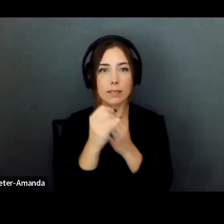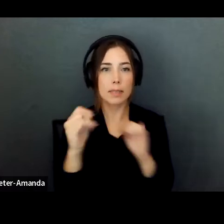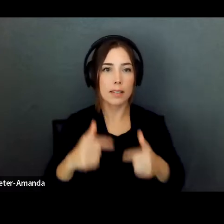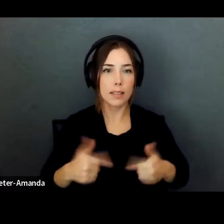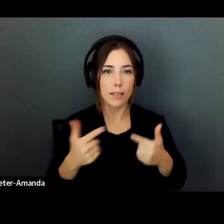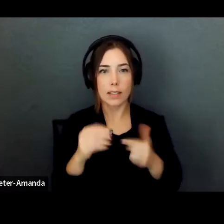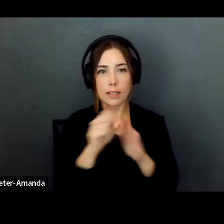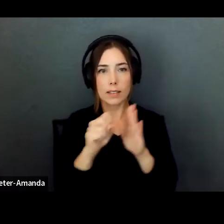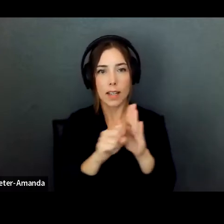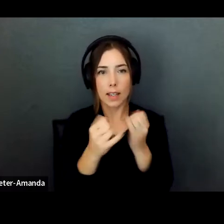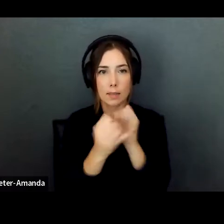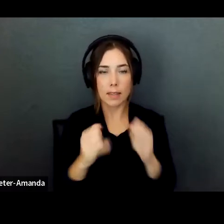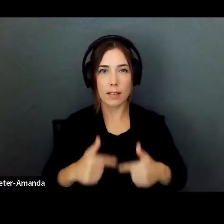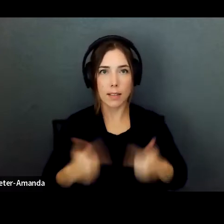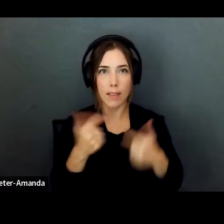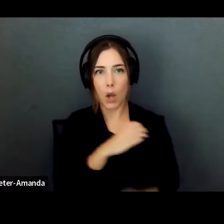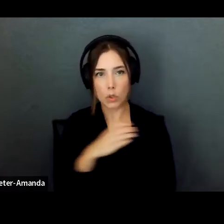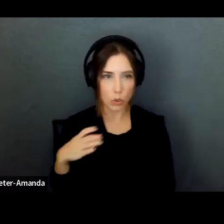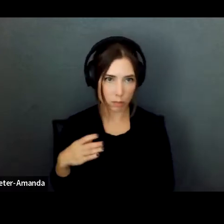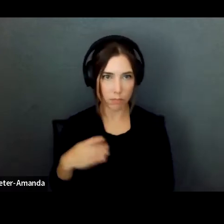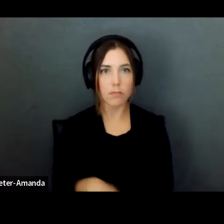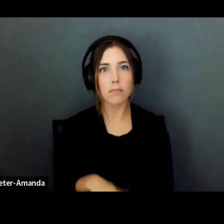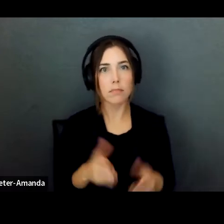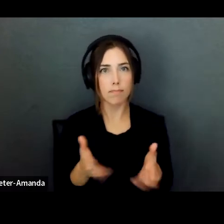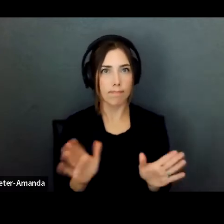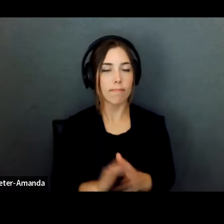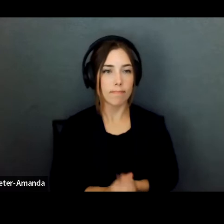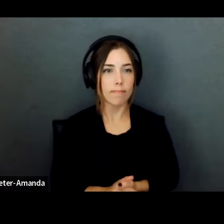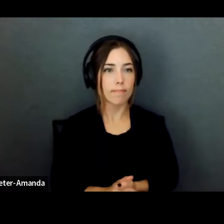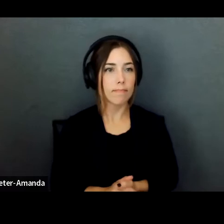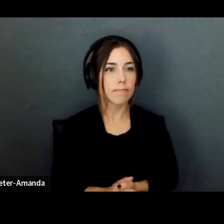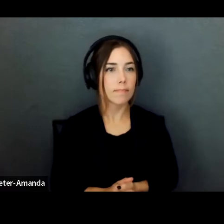Next slide, please.